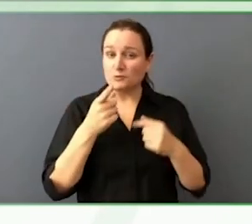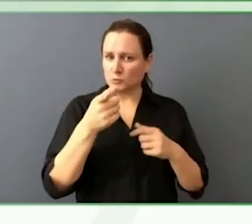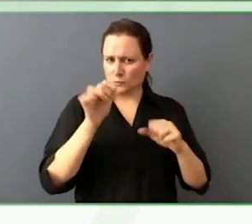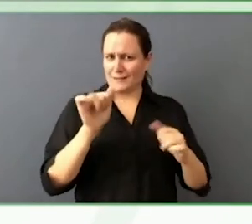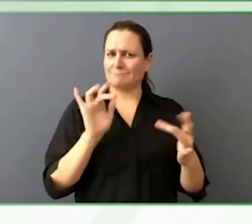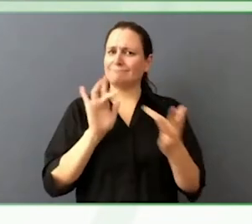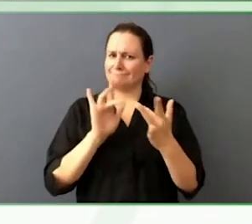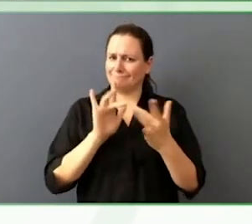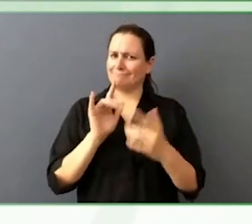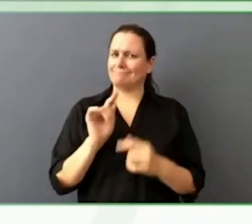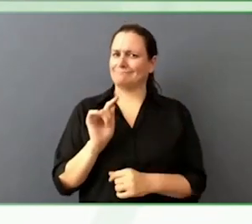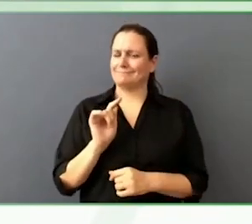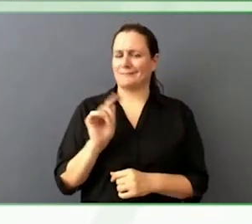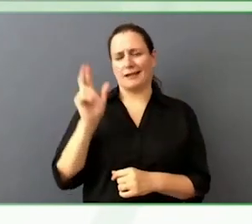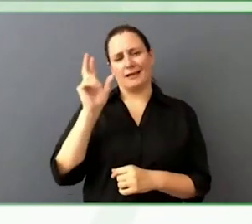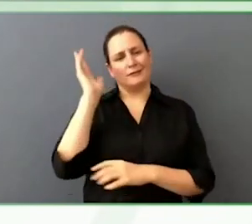us that the Zero Project.org.